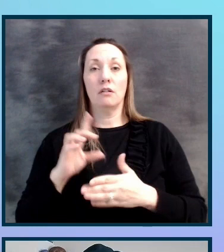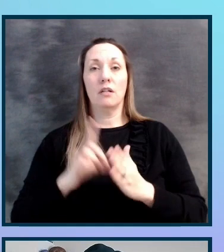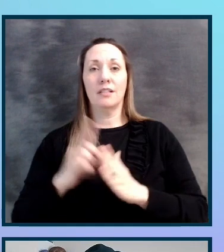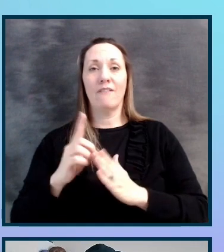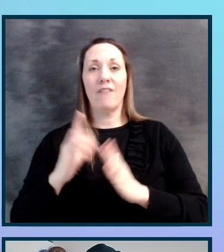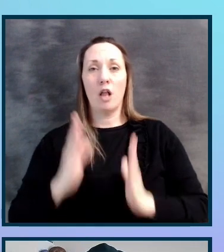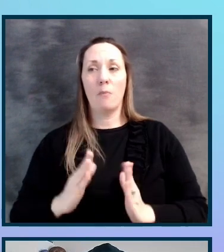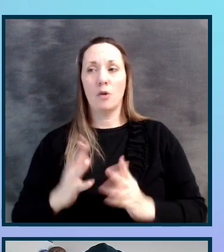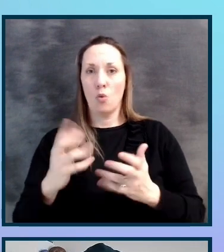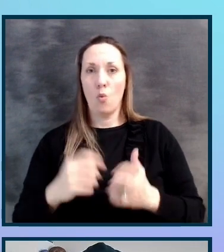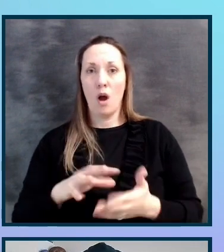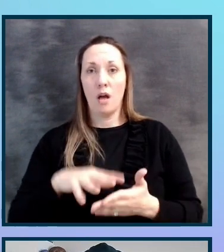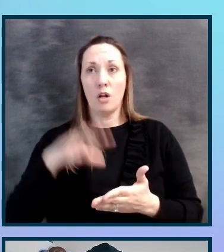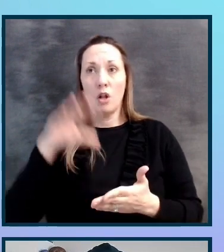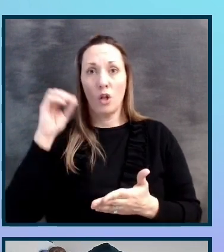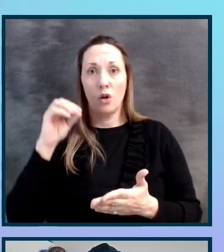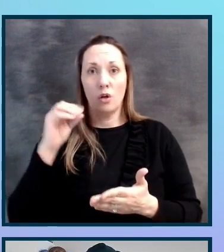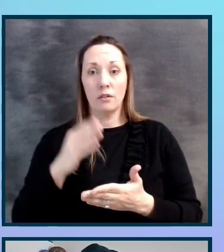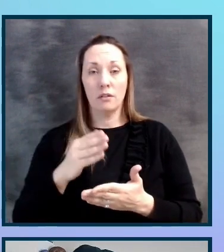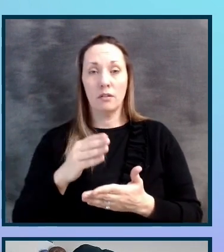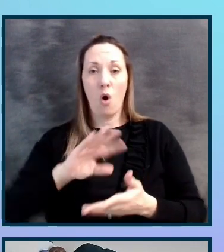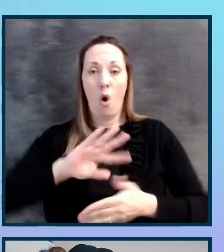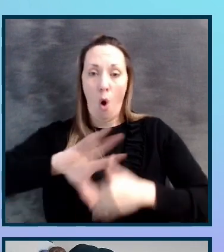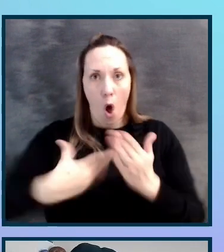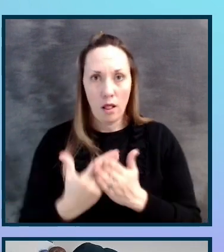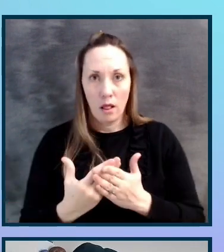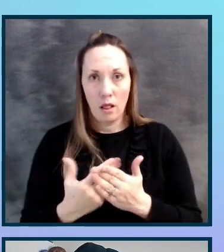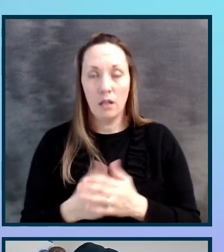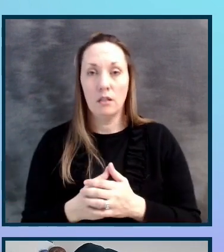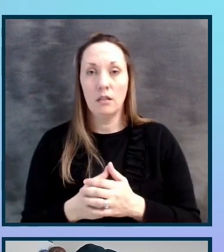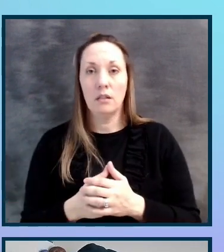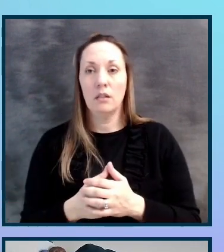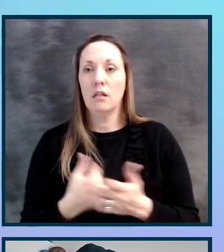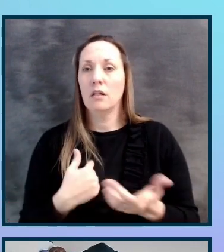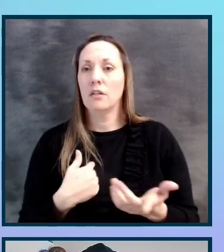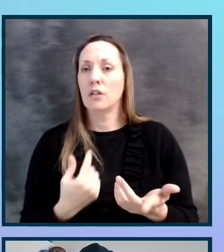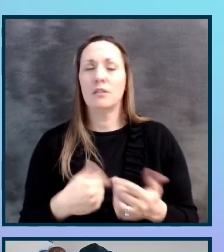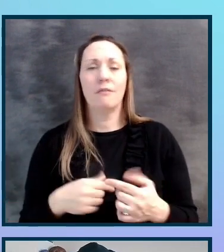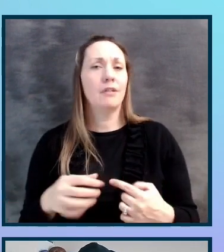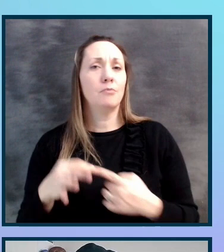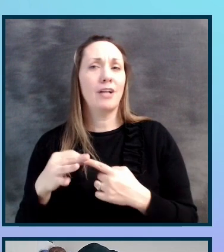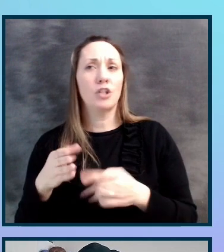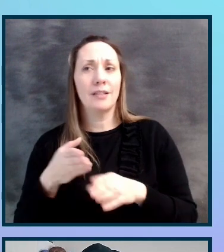but they wanna learn it holistically, right? There's a reason why they're successful which means specialist out in the fields, right?